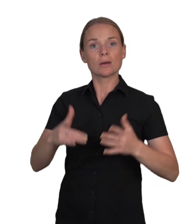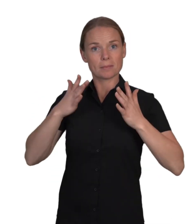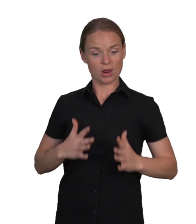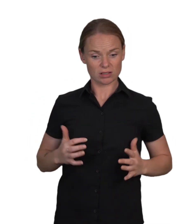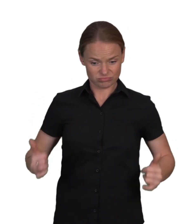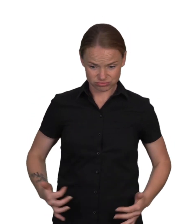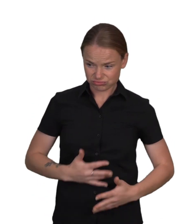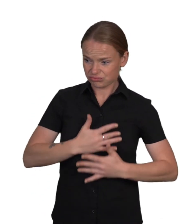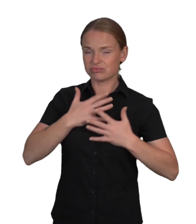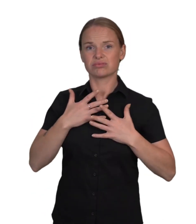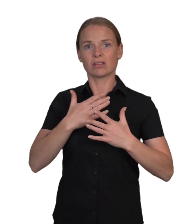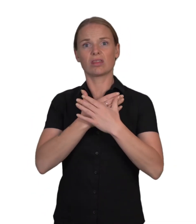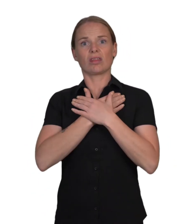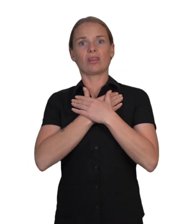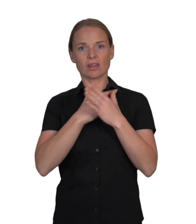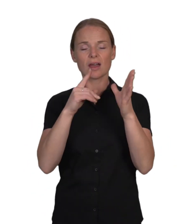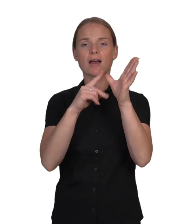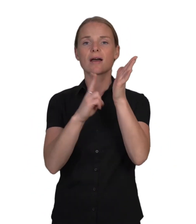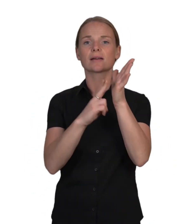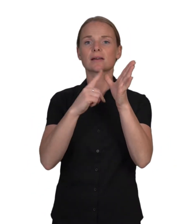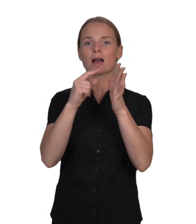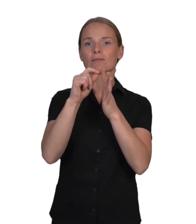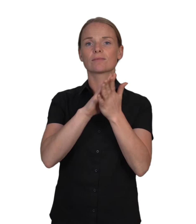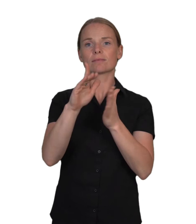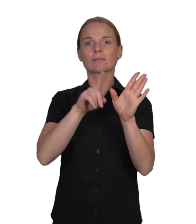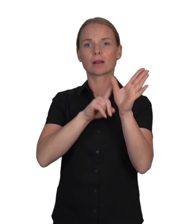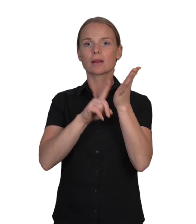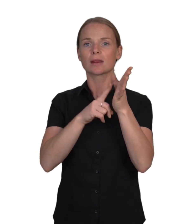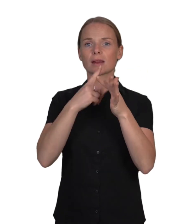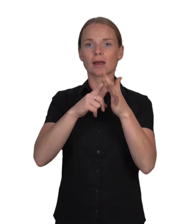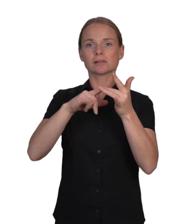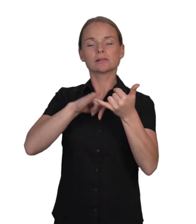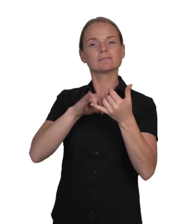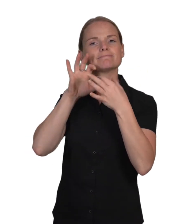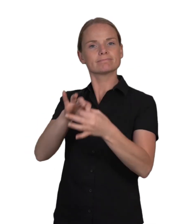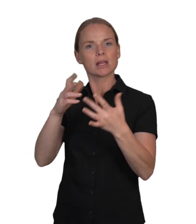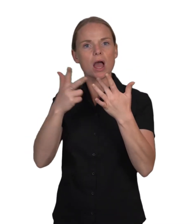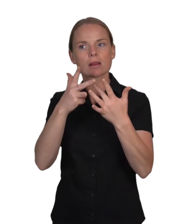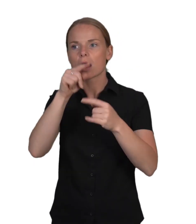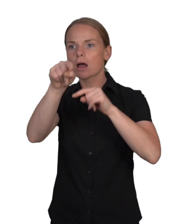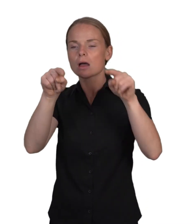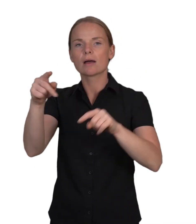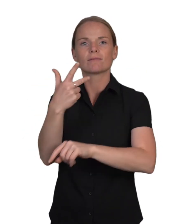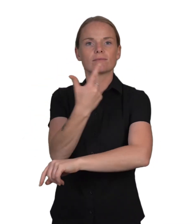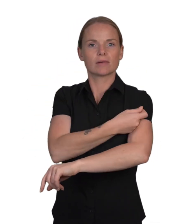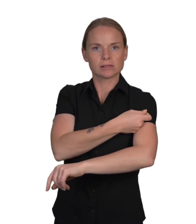anaphylaxis to other vaccines or to other medicines.